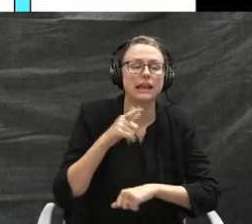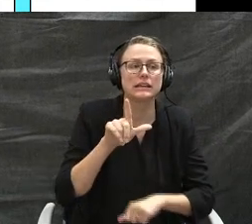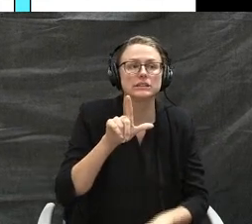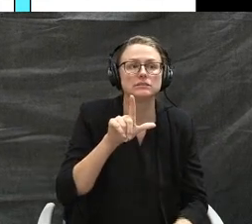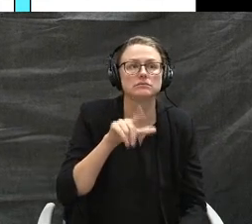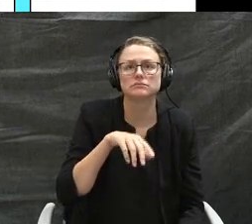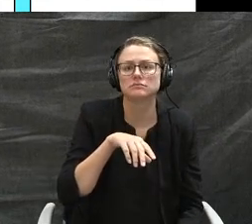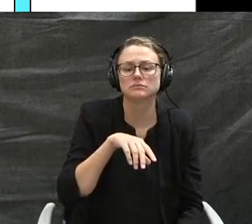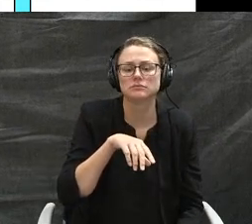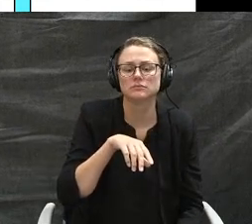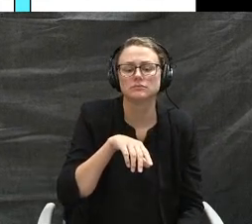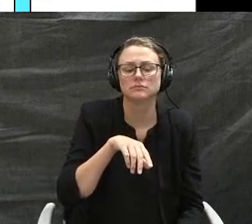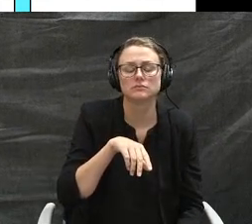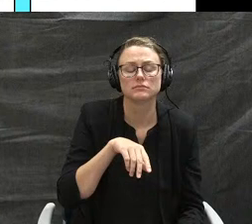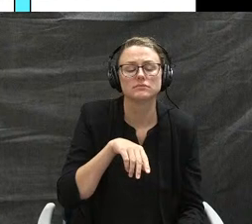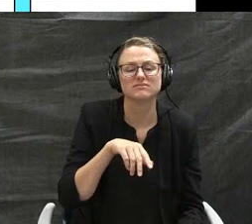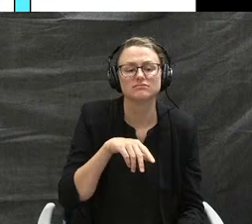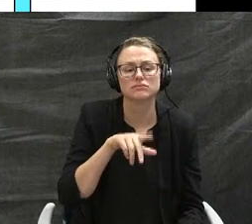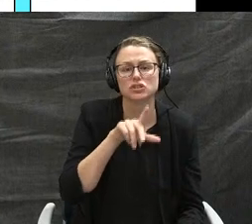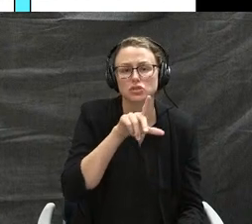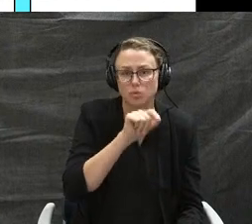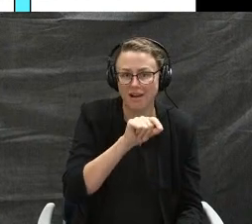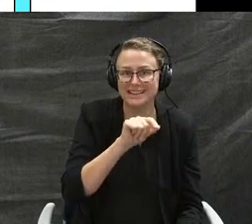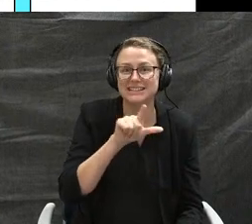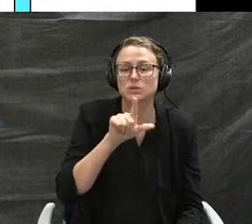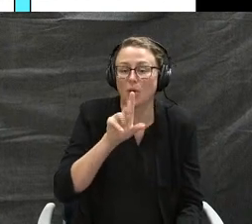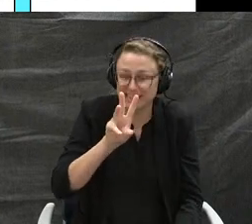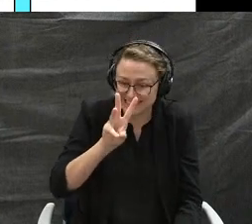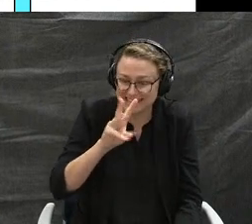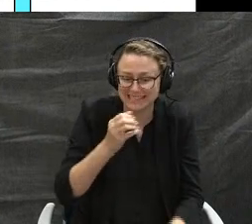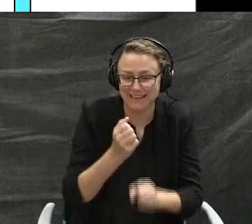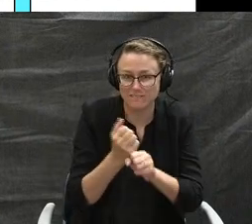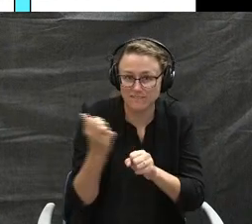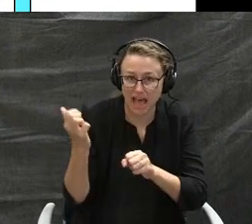2026, five years out, and so we're going to get one more bite